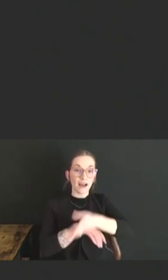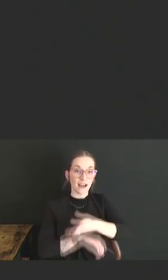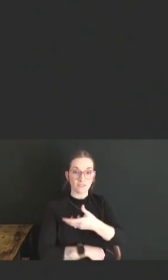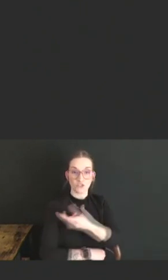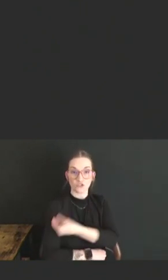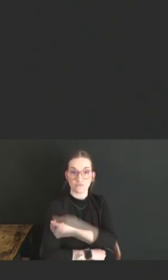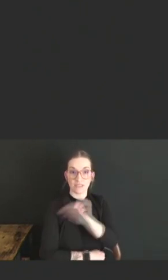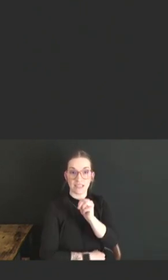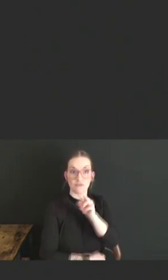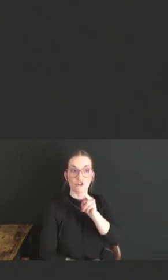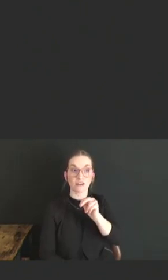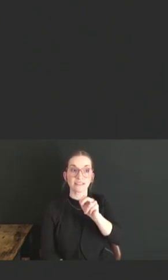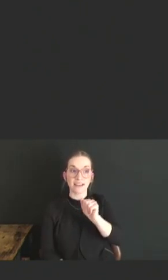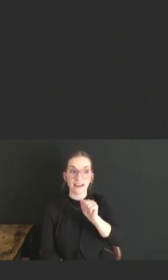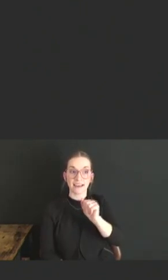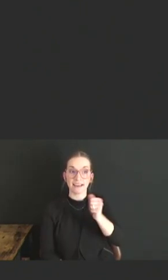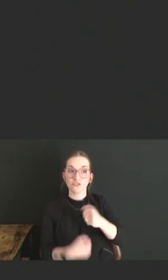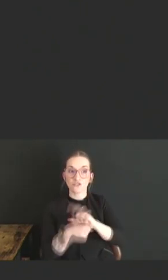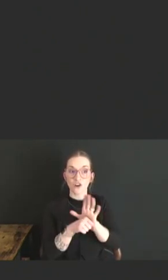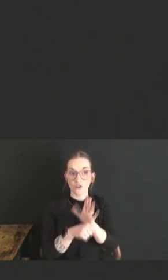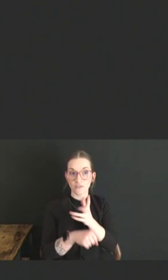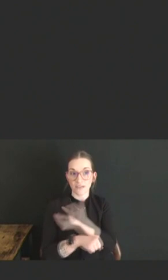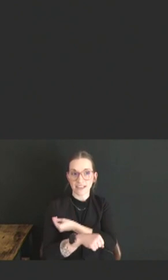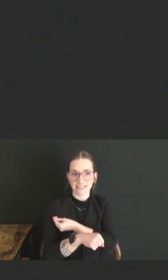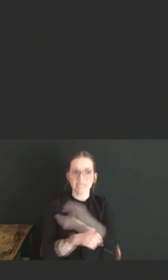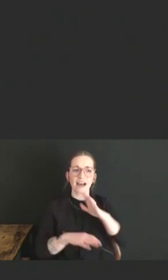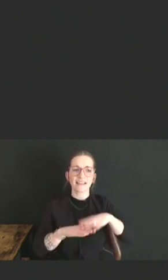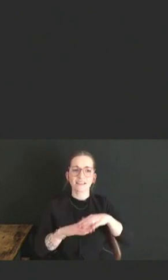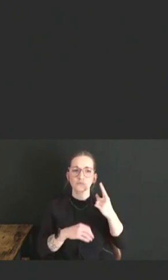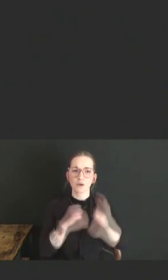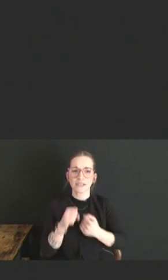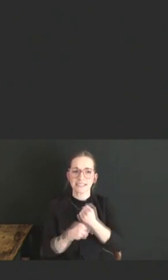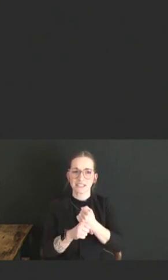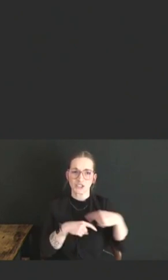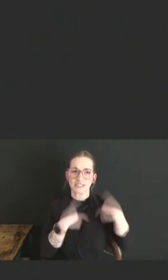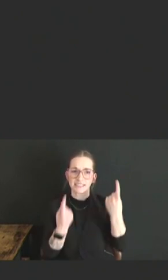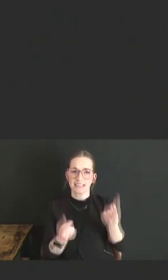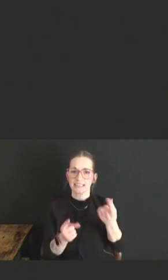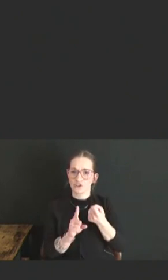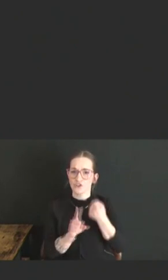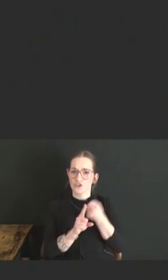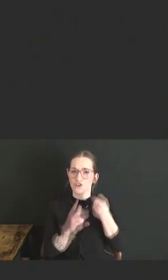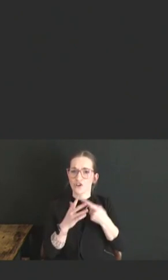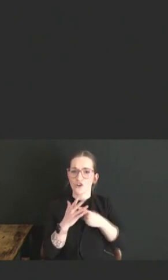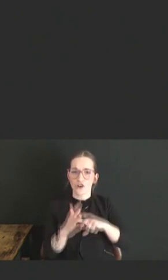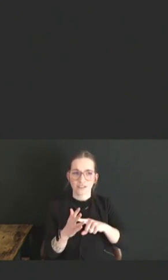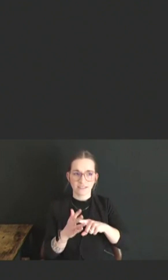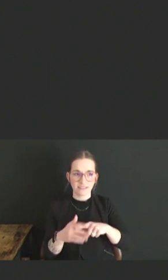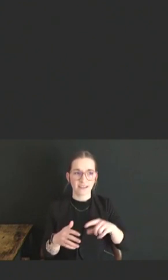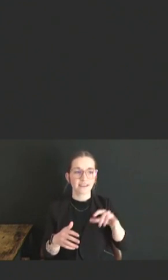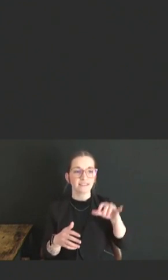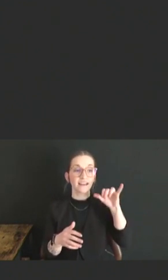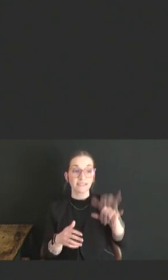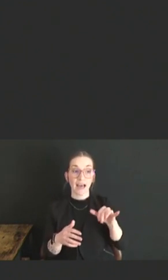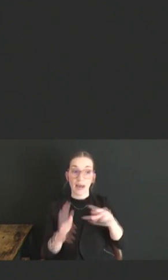one year since onset. The purpose of this was to assess the functional status and clinical outcomes